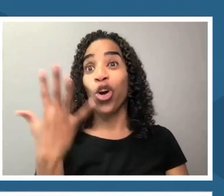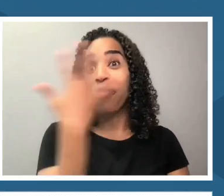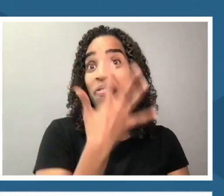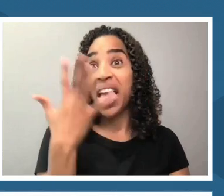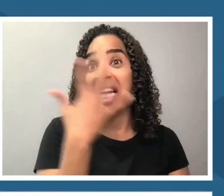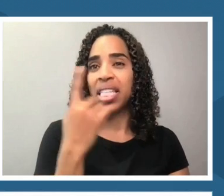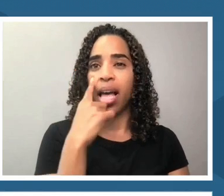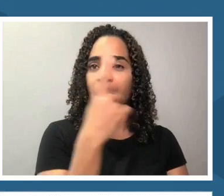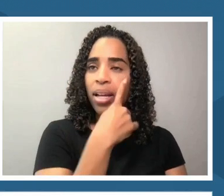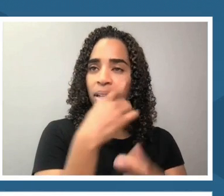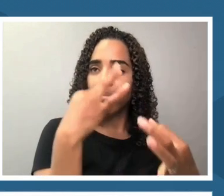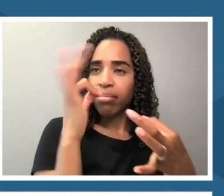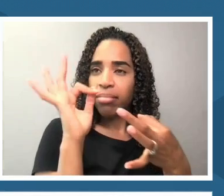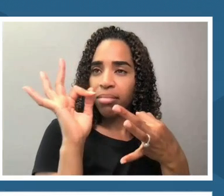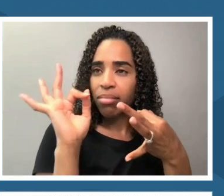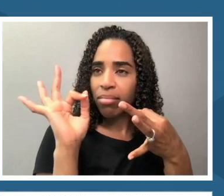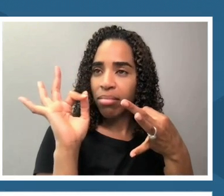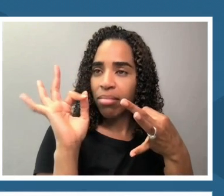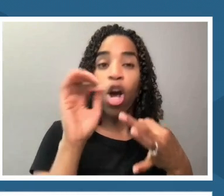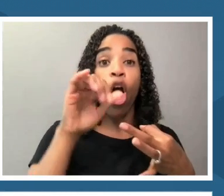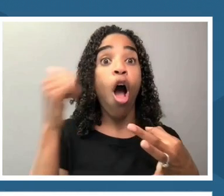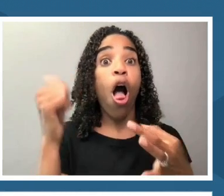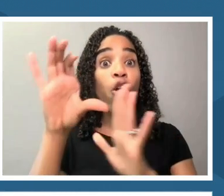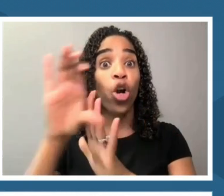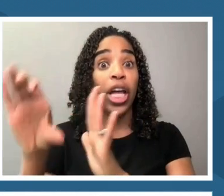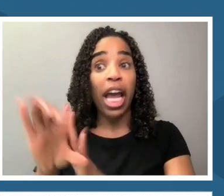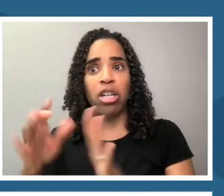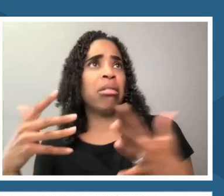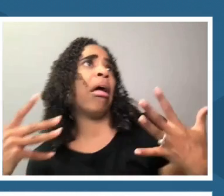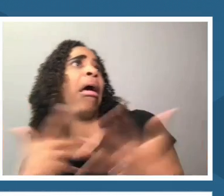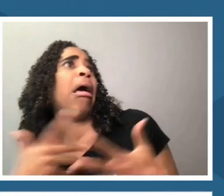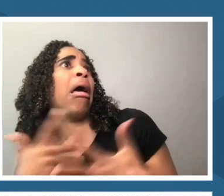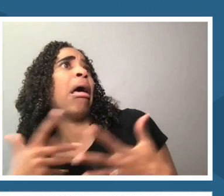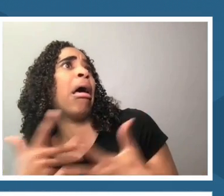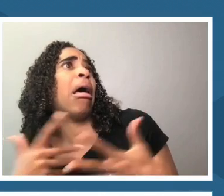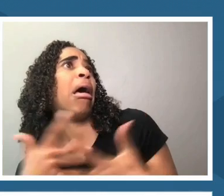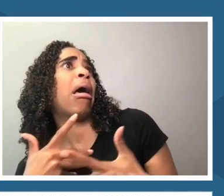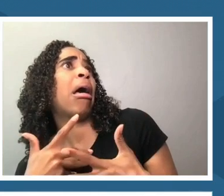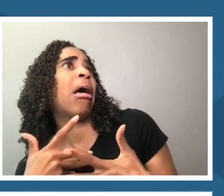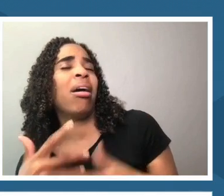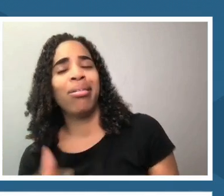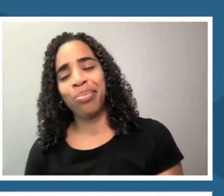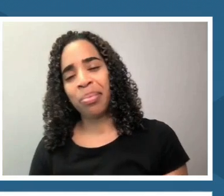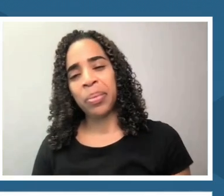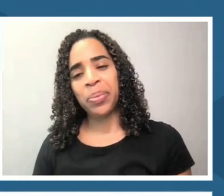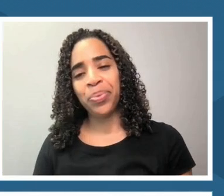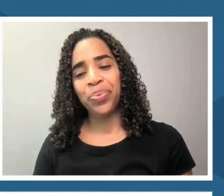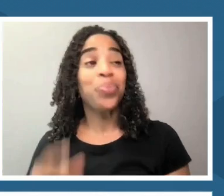hovering over other characters who look terrified of her